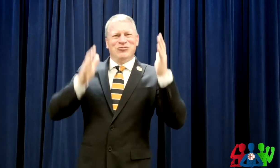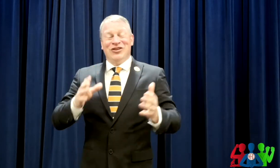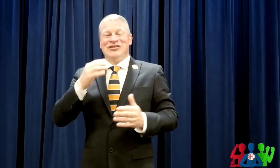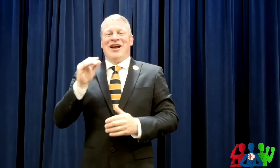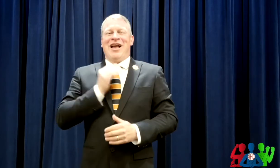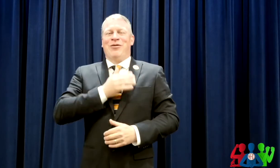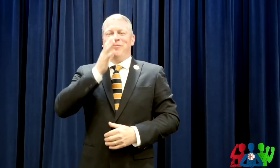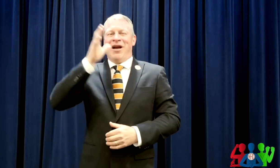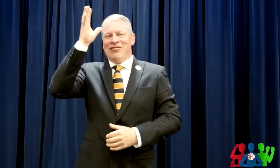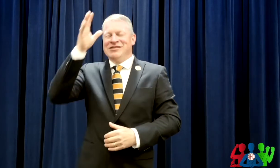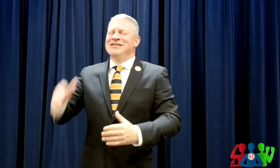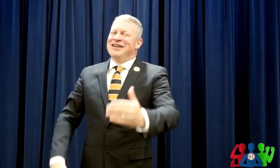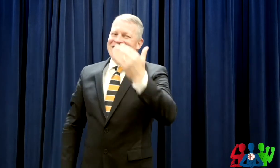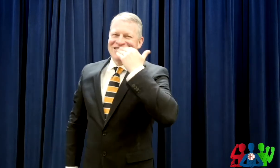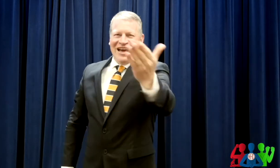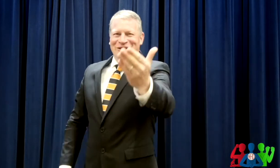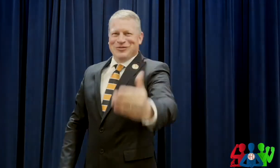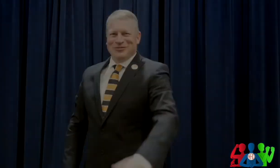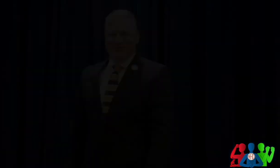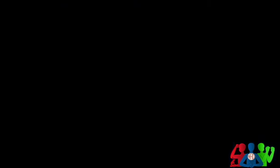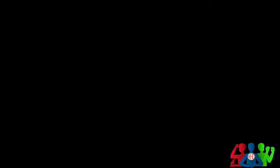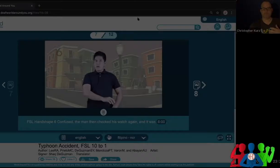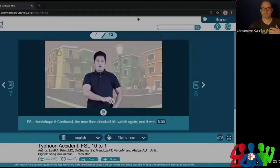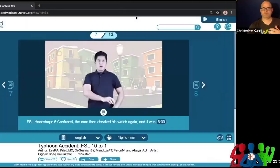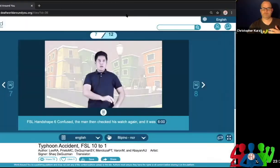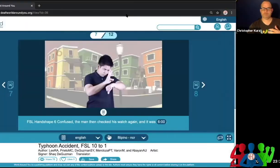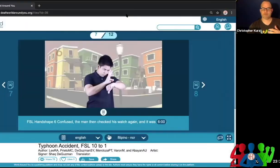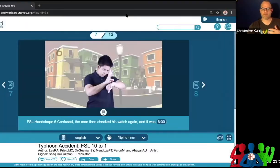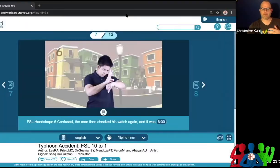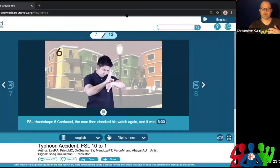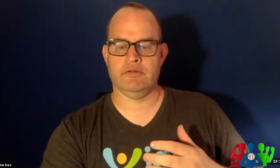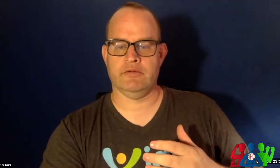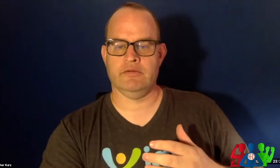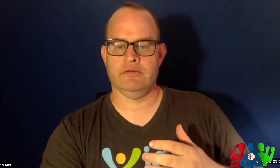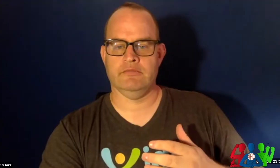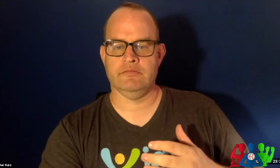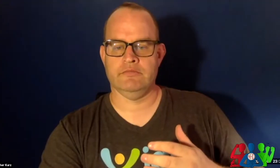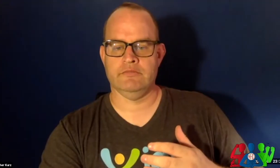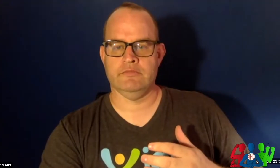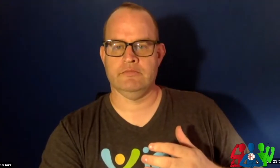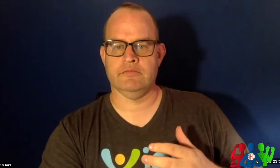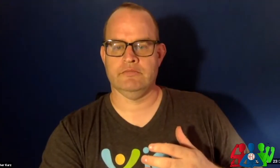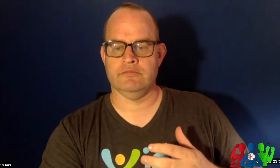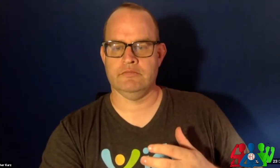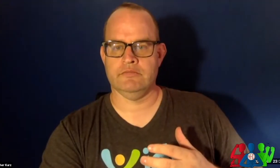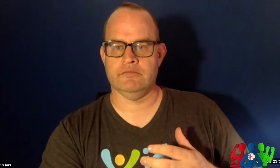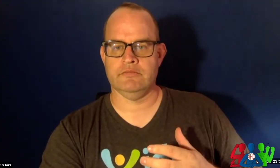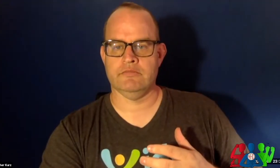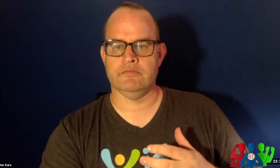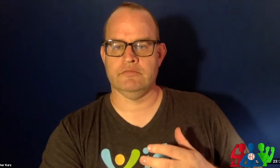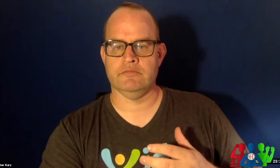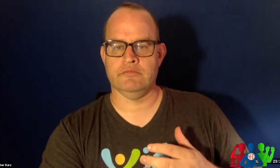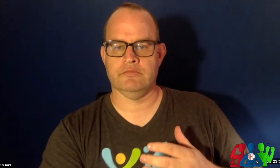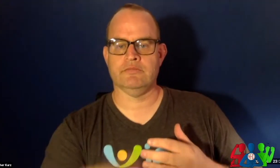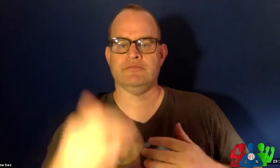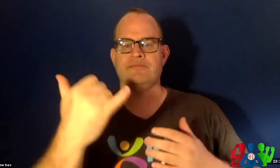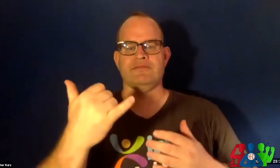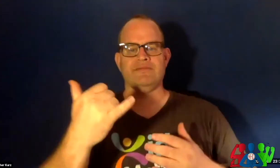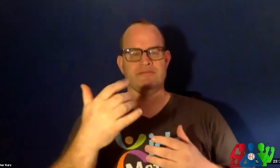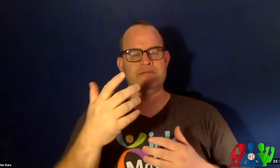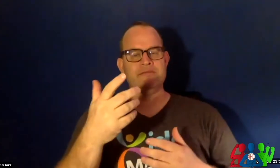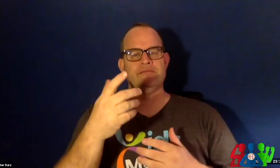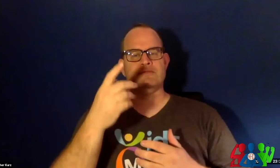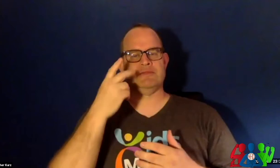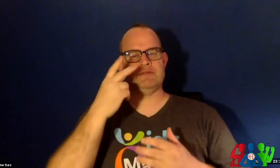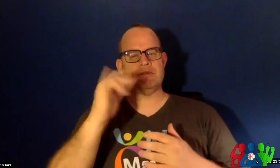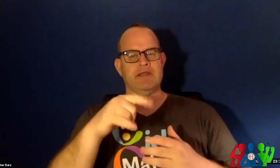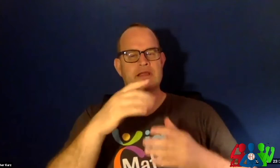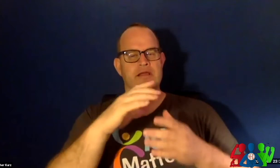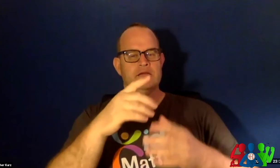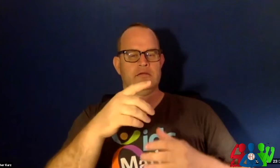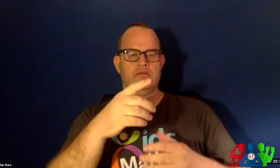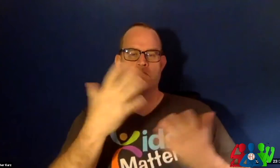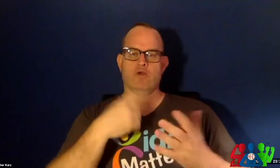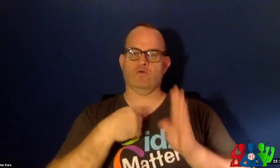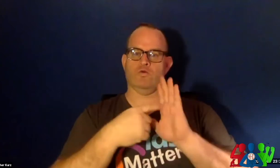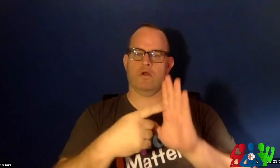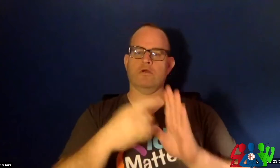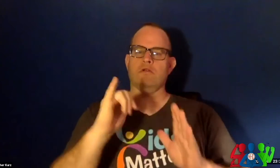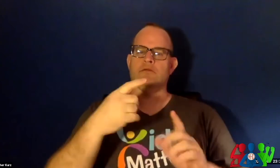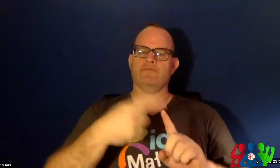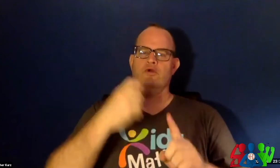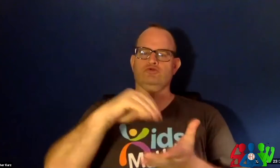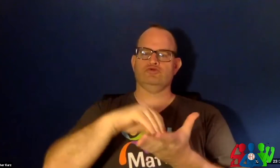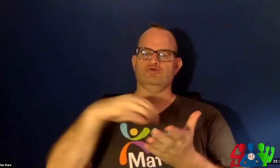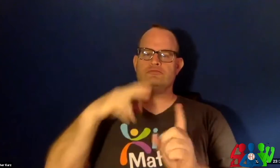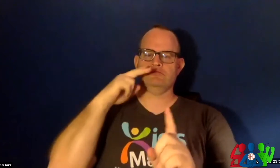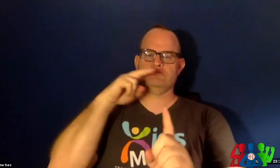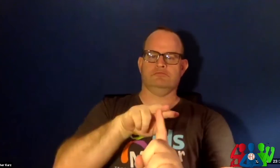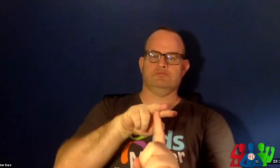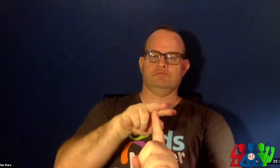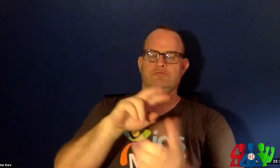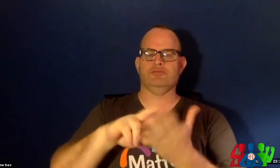administrators, and parents. Thank you!